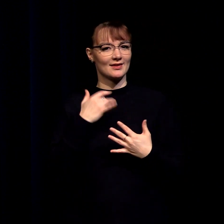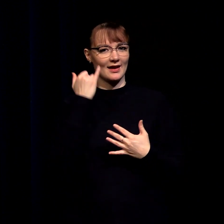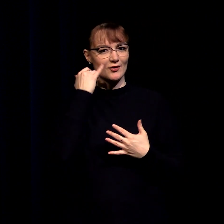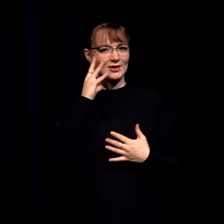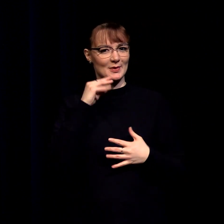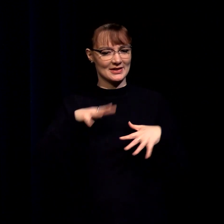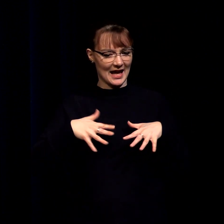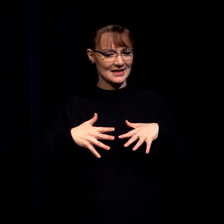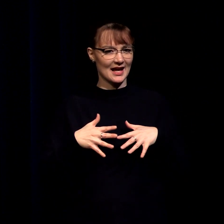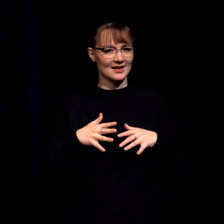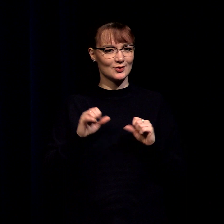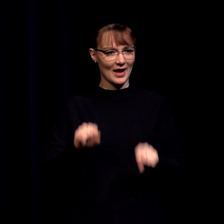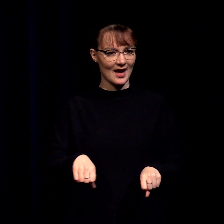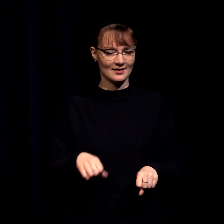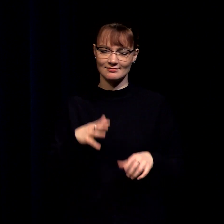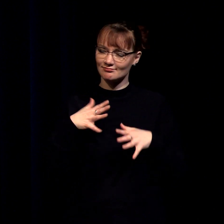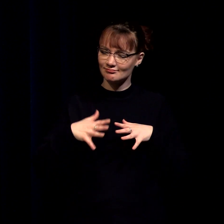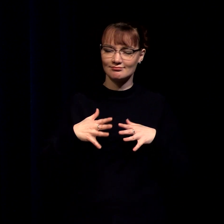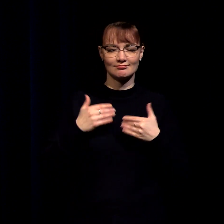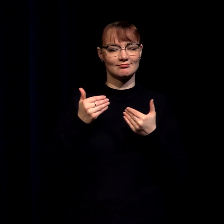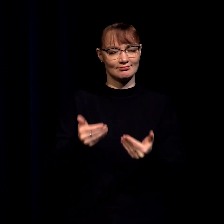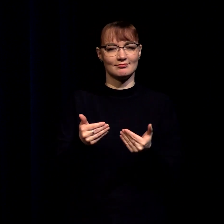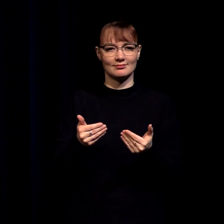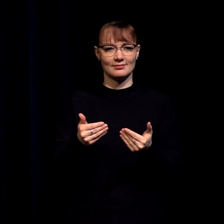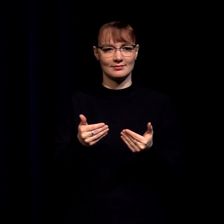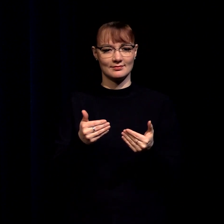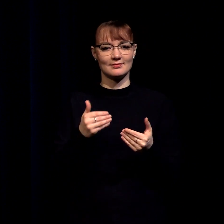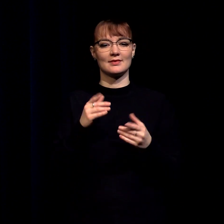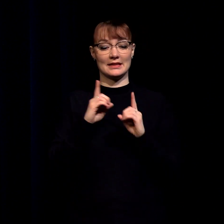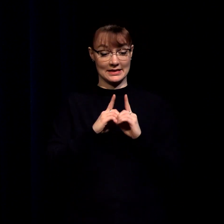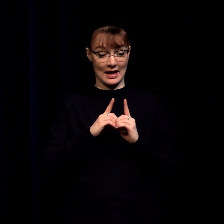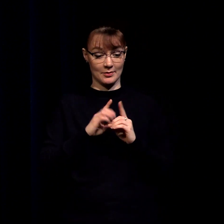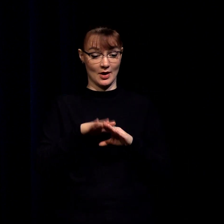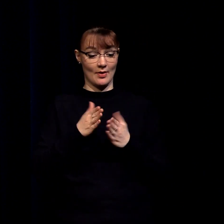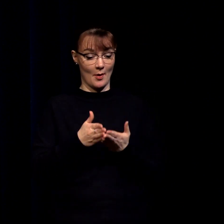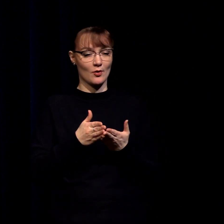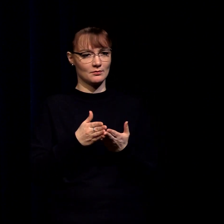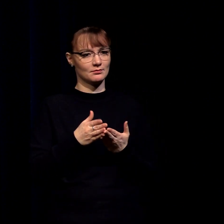apostles, even these disciples were nervous. It's important for